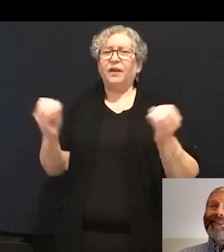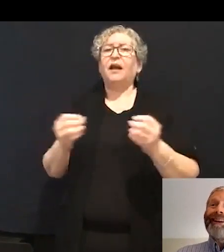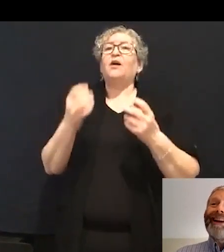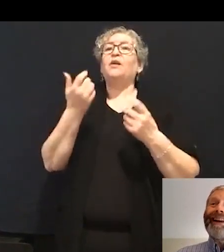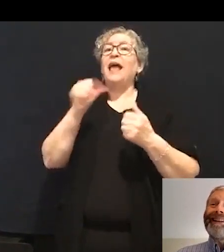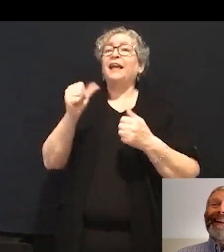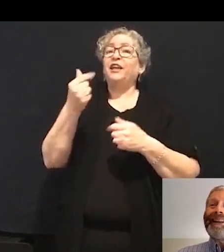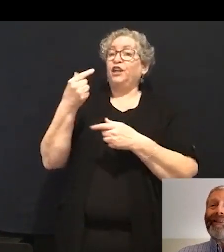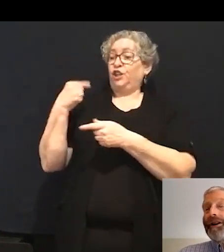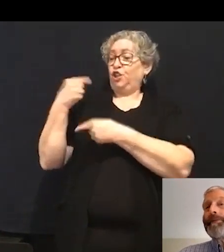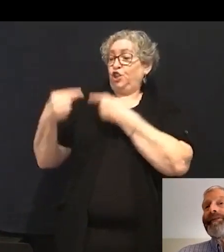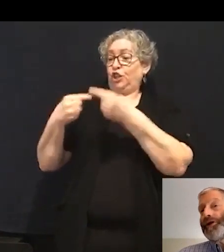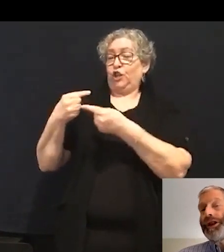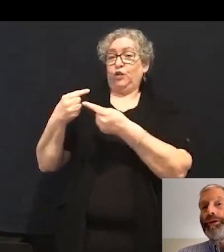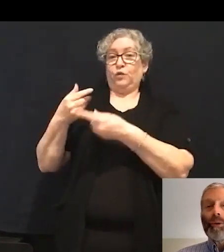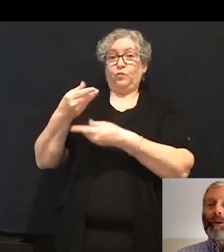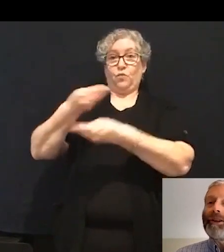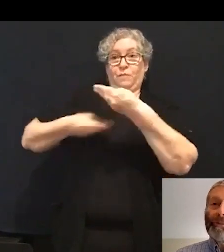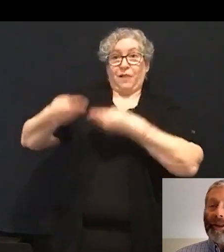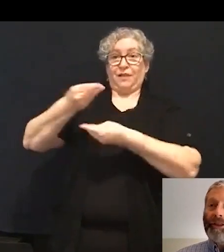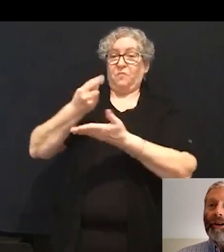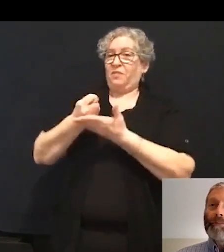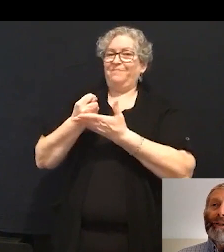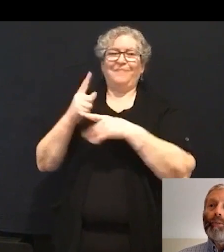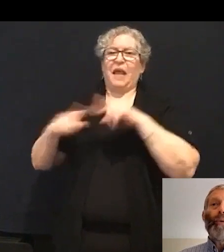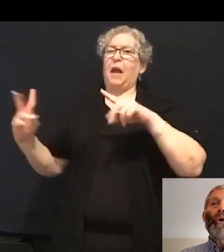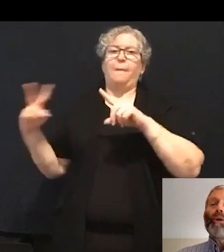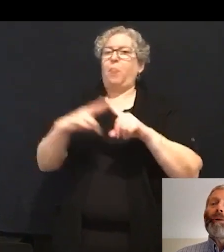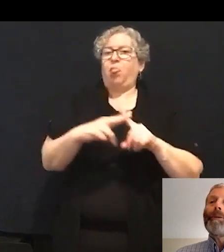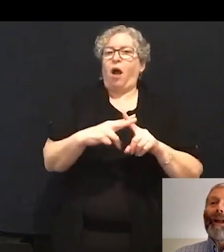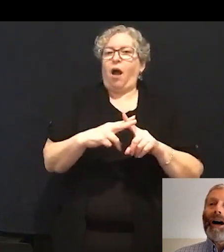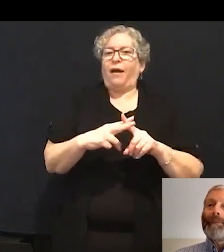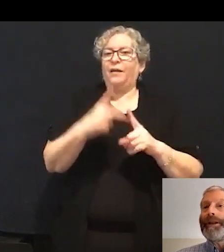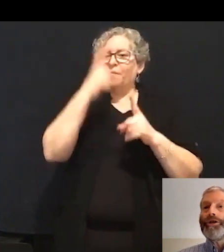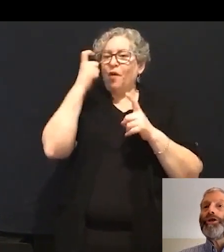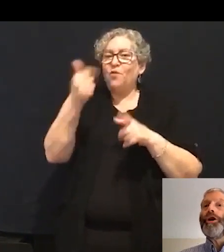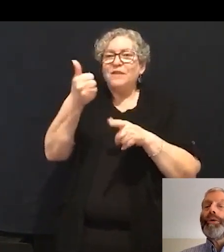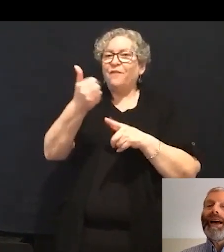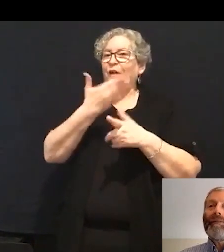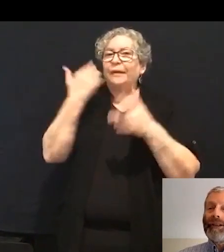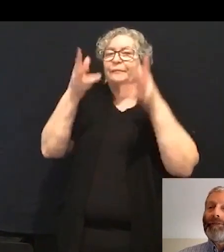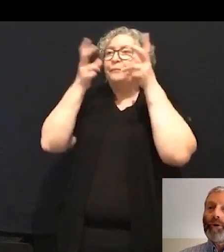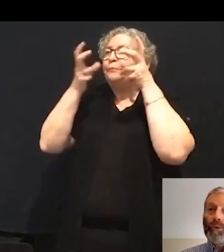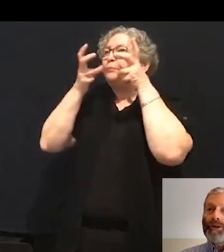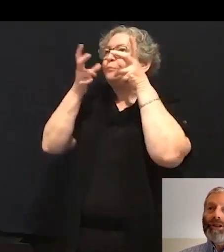And any type of gene replacement therapy won't apply because you don't have any photoreceptors